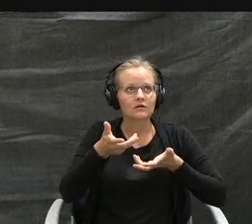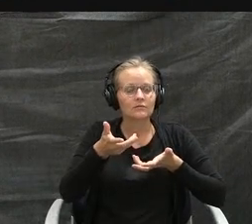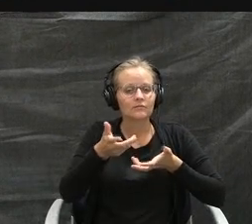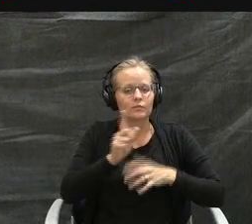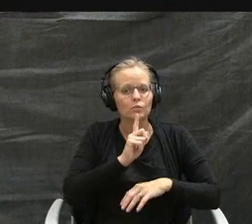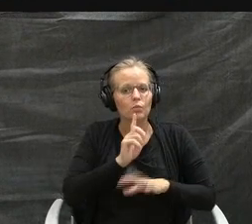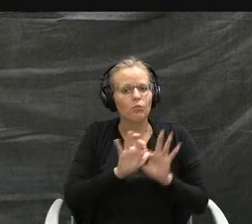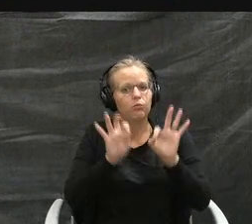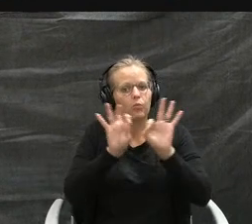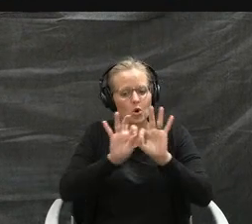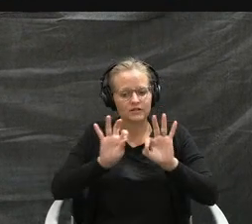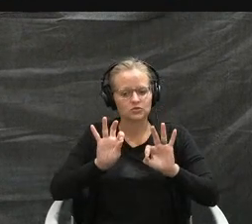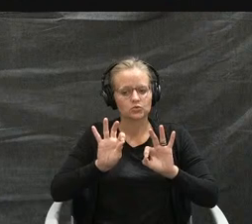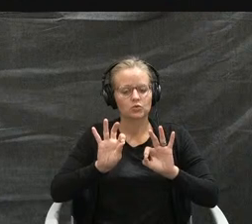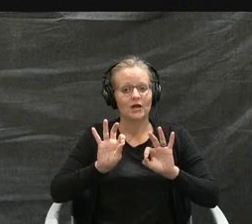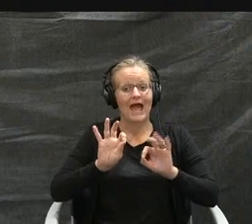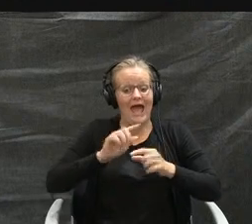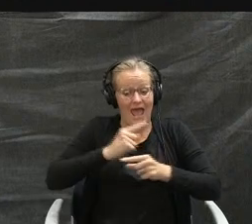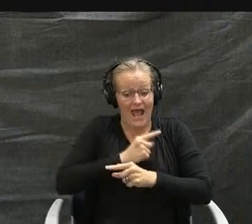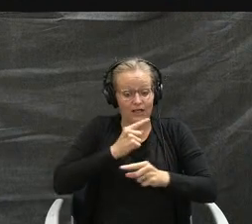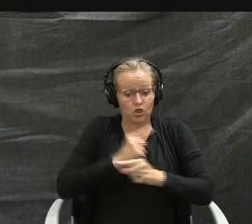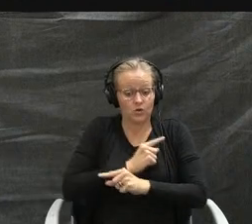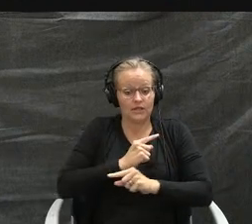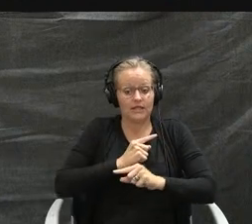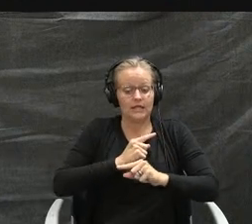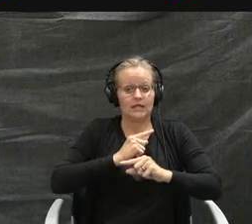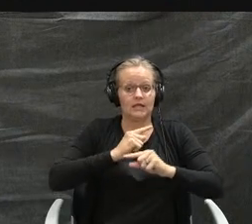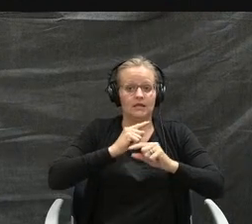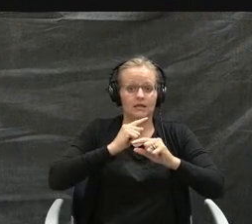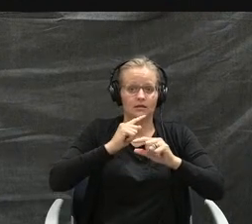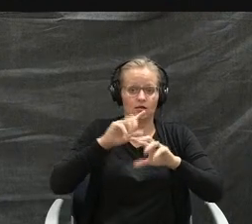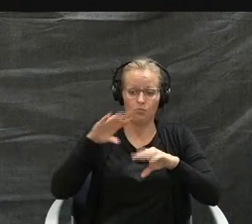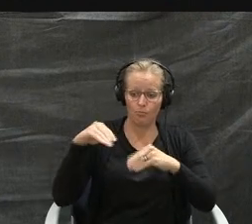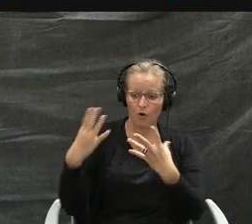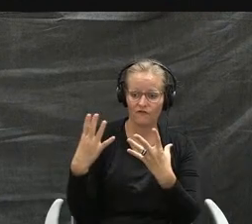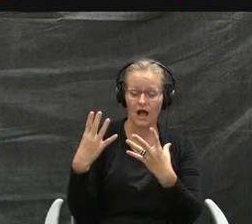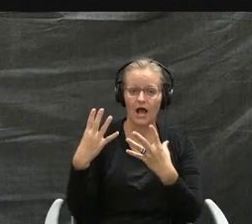portray. You know what actually will be able to be done at